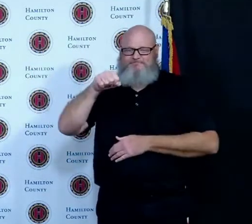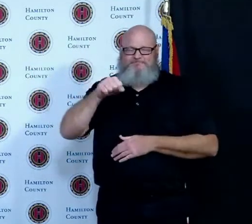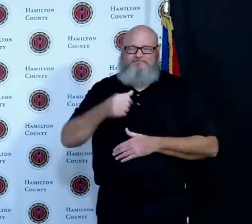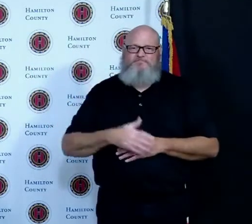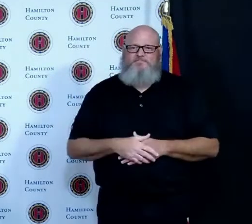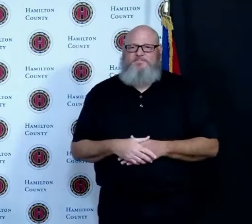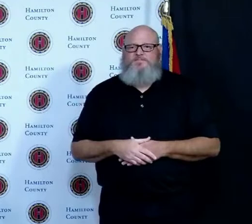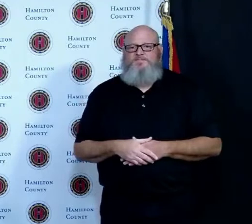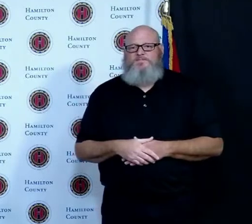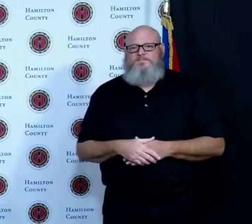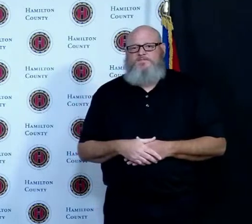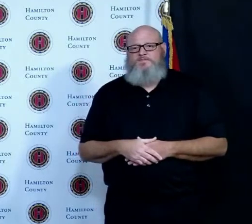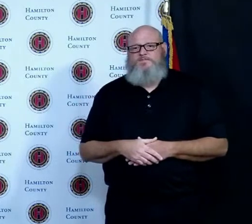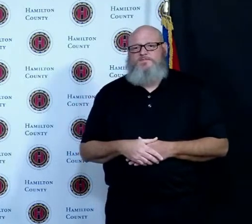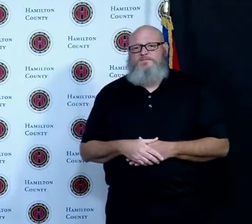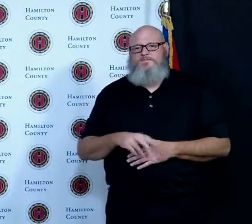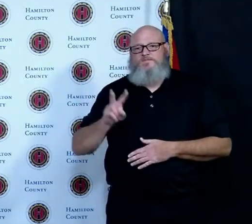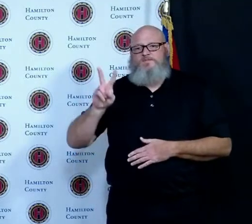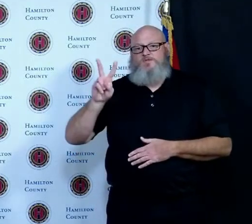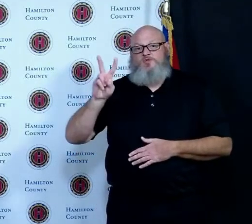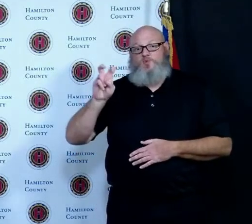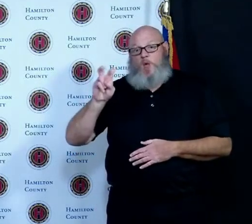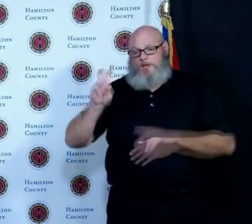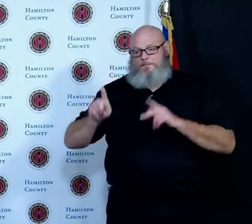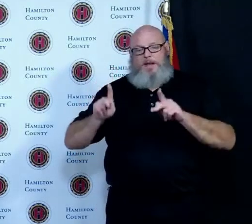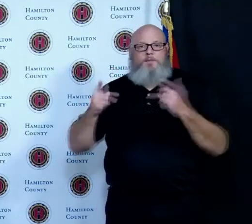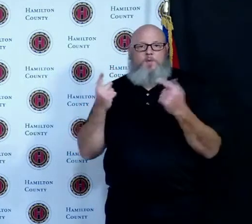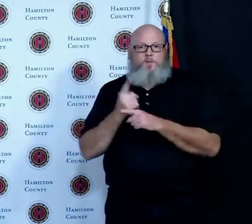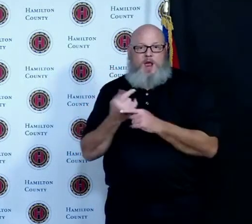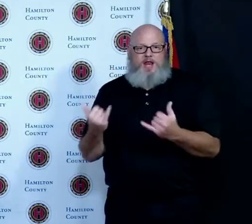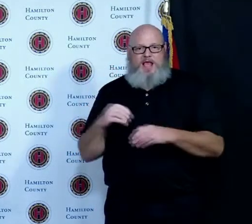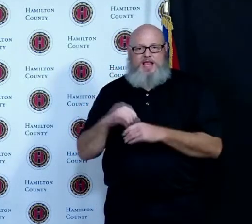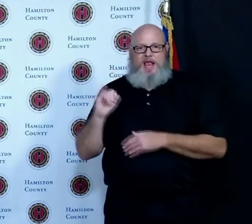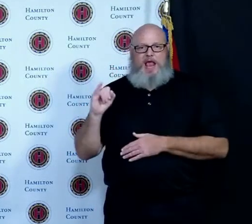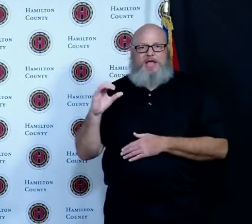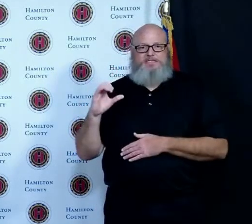within our region so just please continue to remember that we need to provide relief